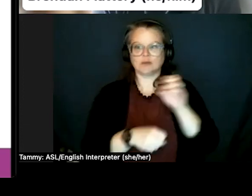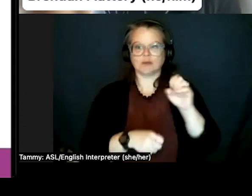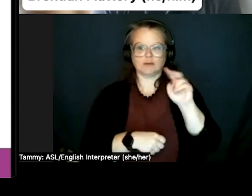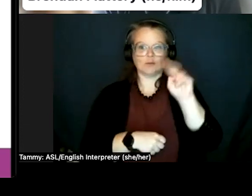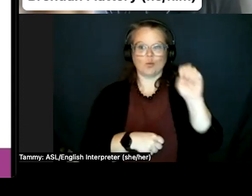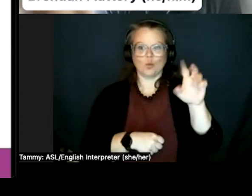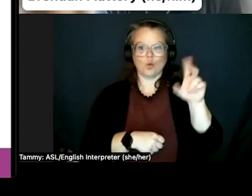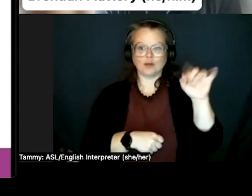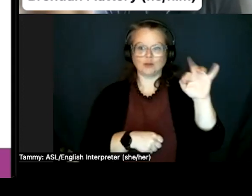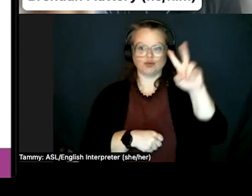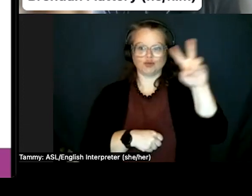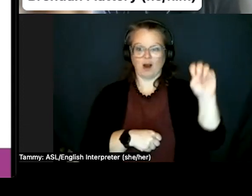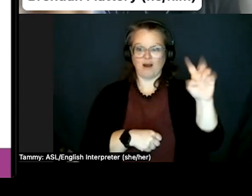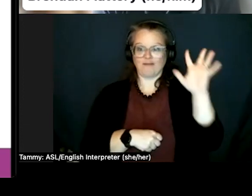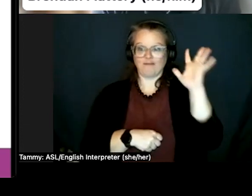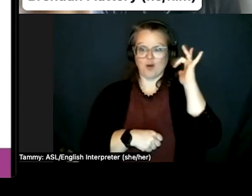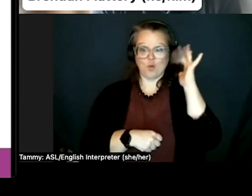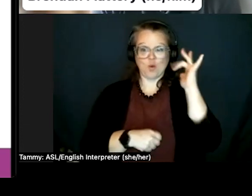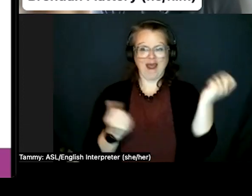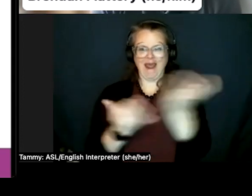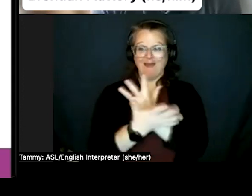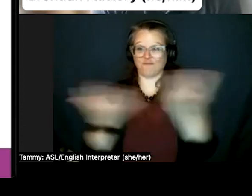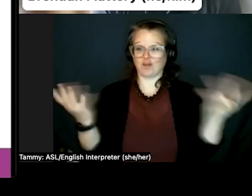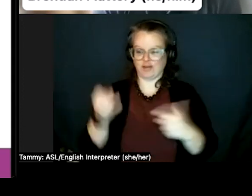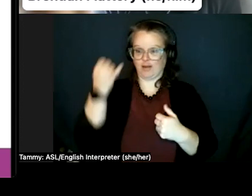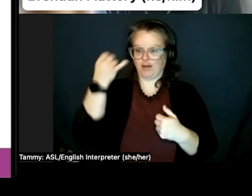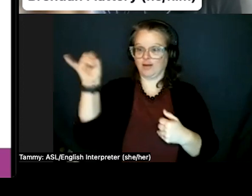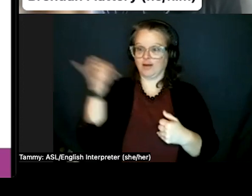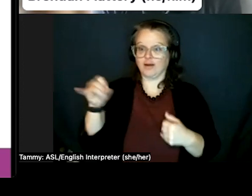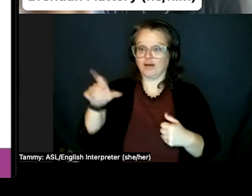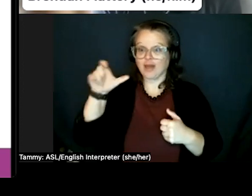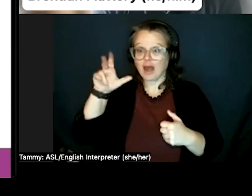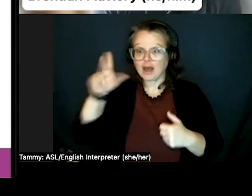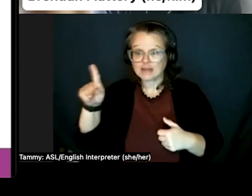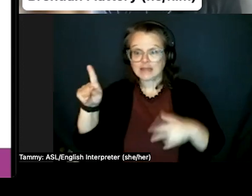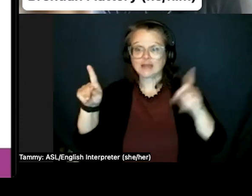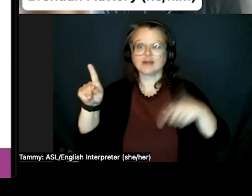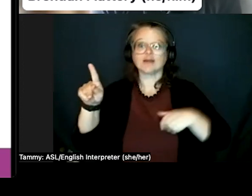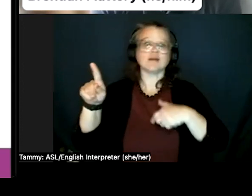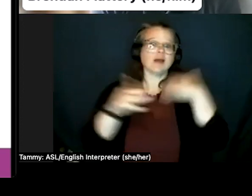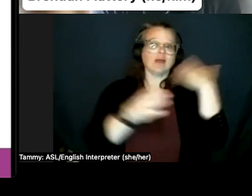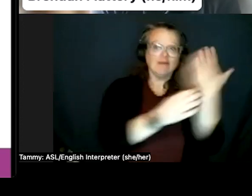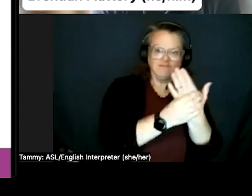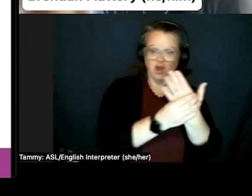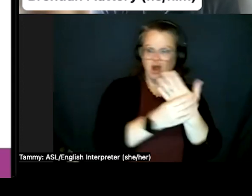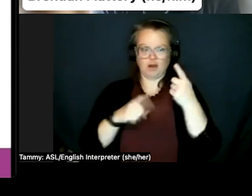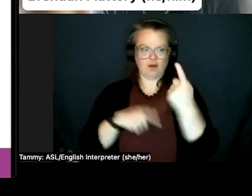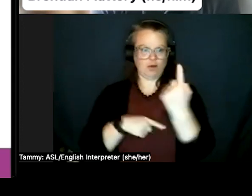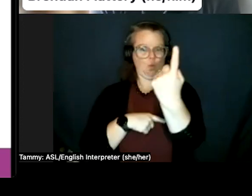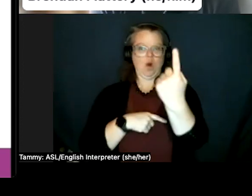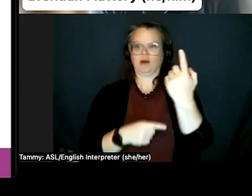chat where everybody is already going to them, but they'll see one file instead of many potentially.